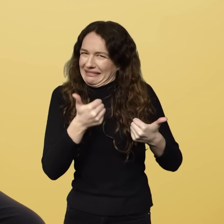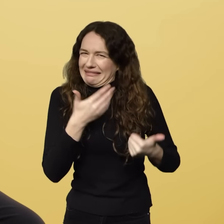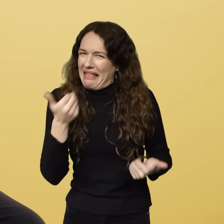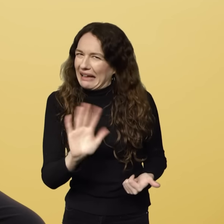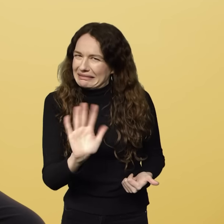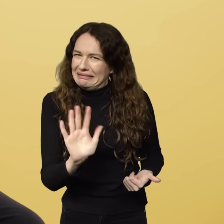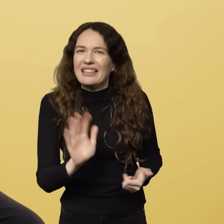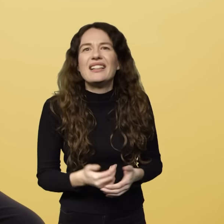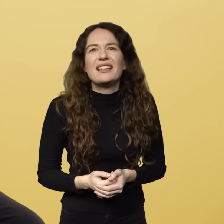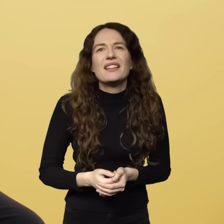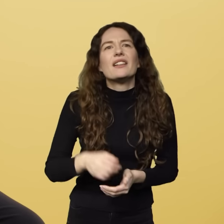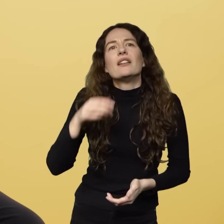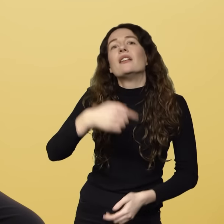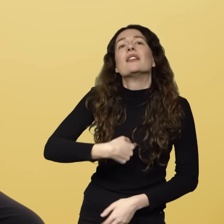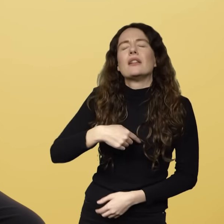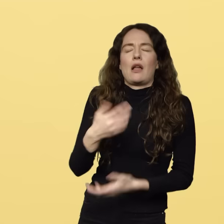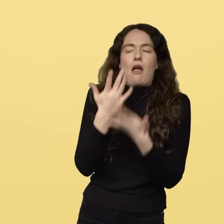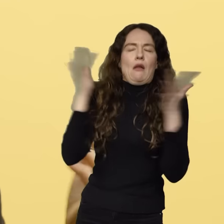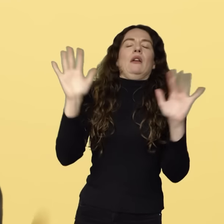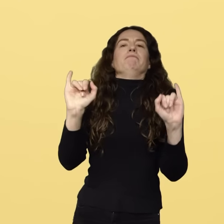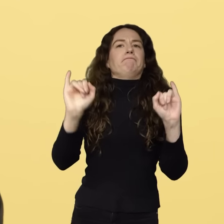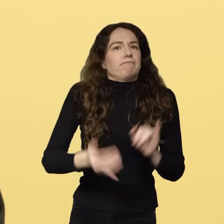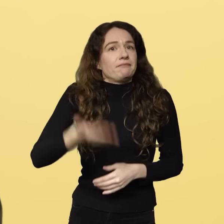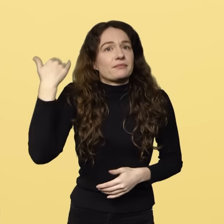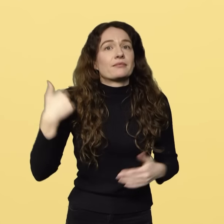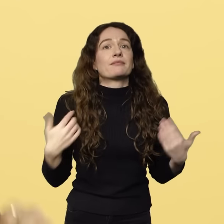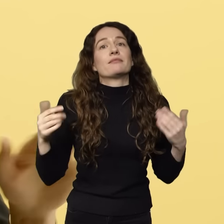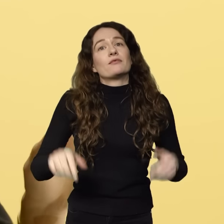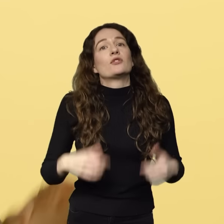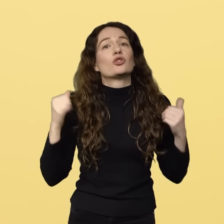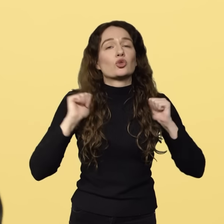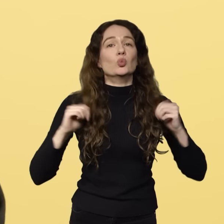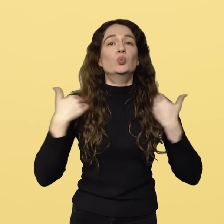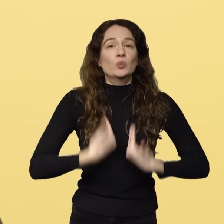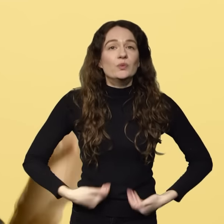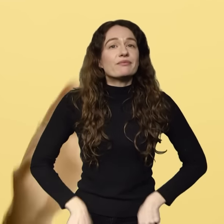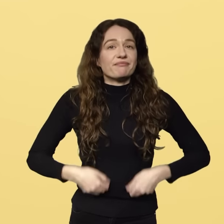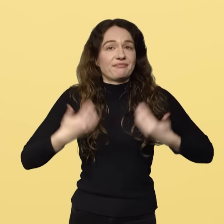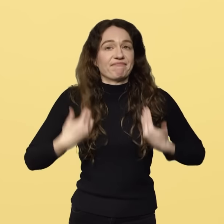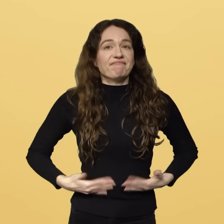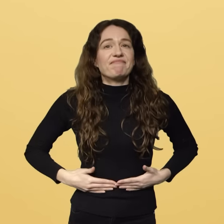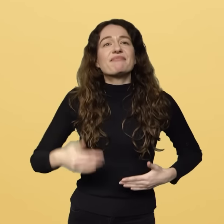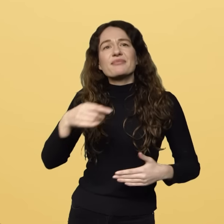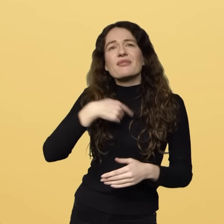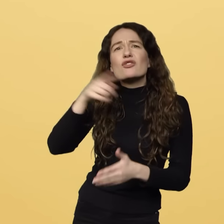the toilet, showed my card, they wouldn't let me use it and I just crapped myself. That suit is gone. Done. It’s toasted.